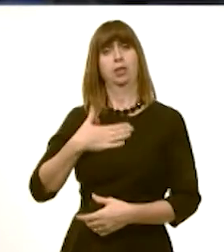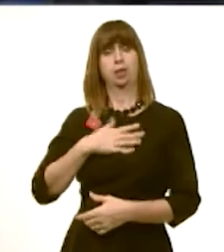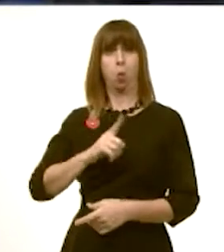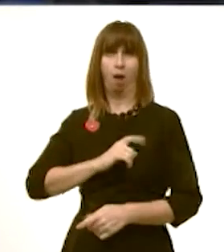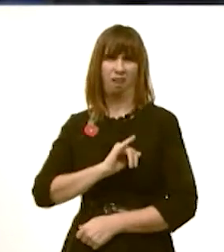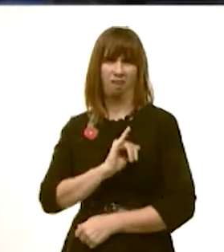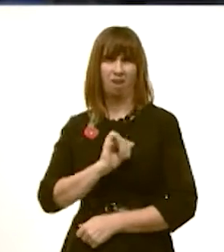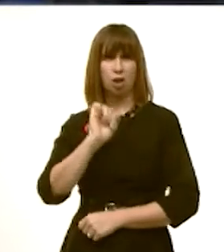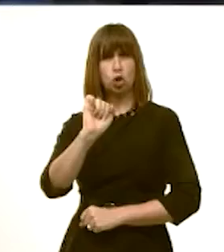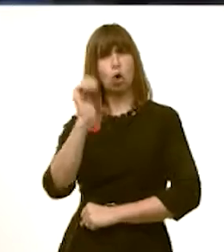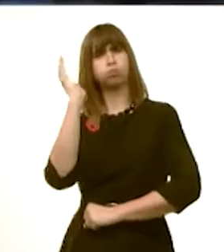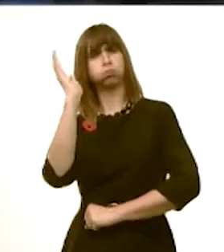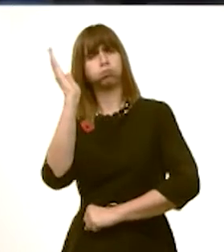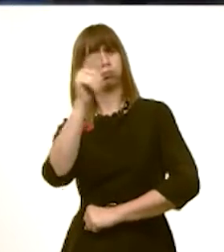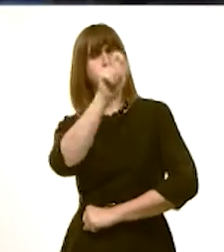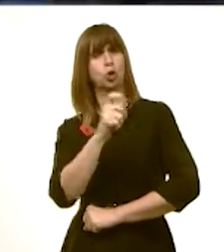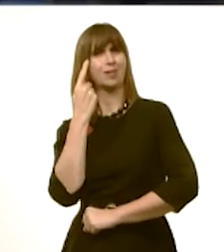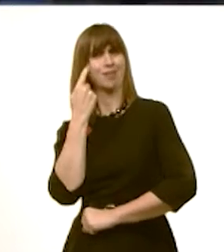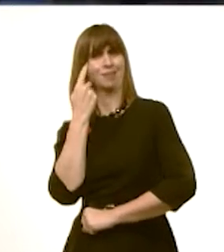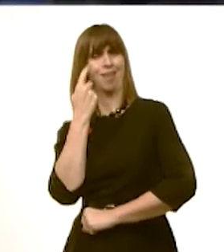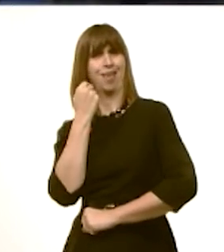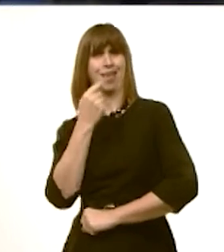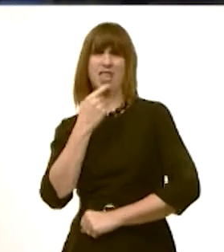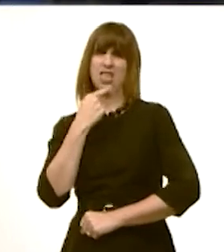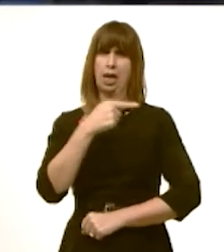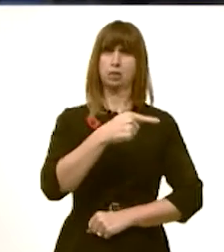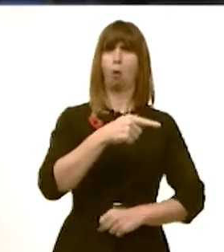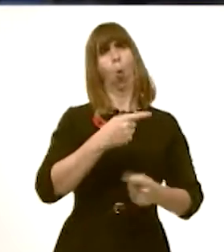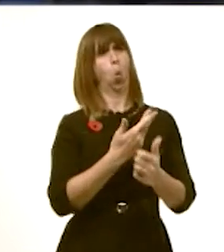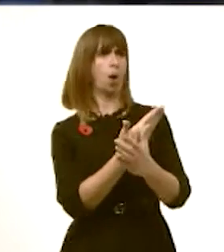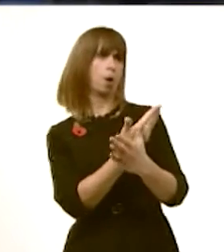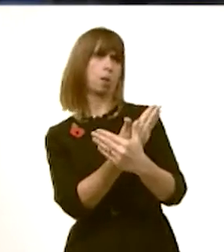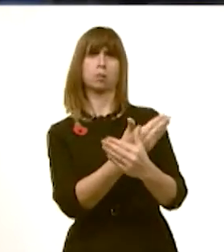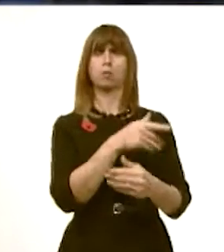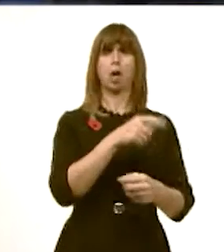by your spokesperson yesterday that accused my party of wasting Government resources when